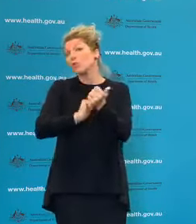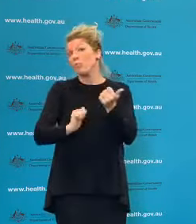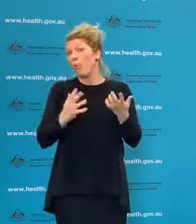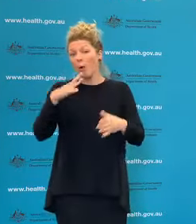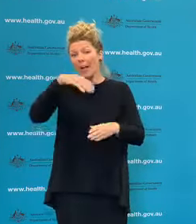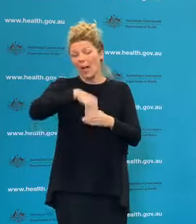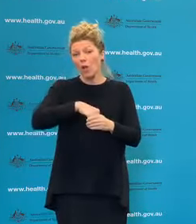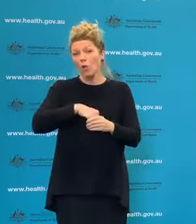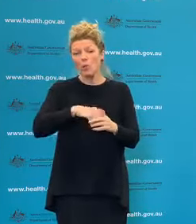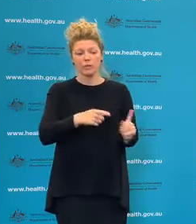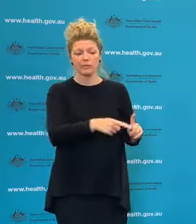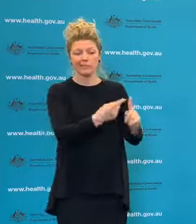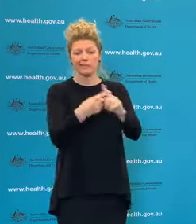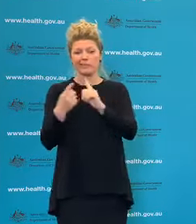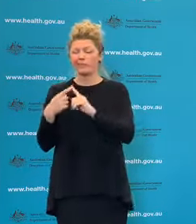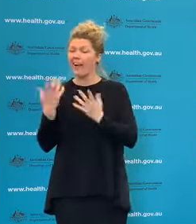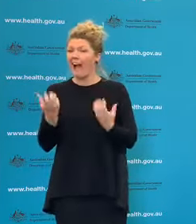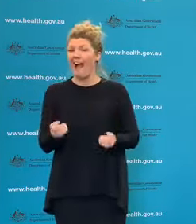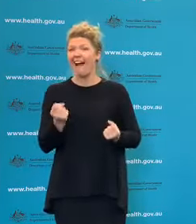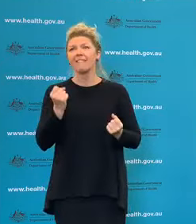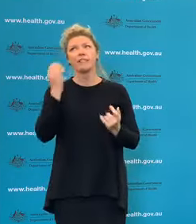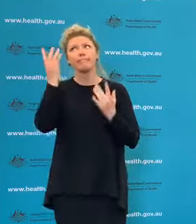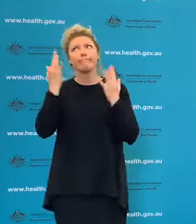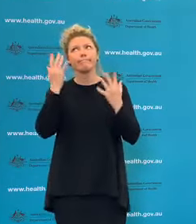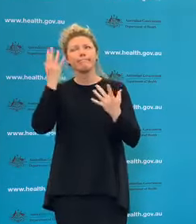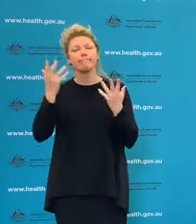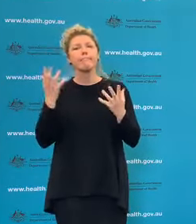needs to be a considered approach and proportional. So I will leave that to